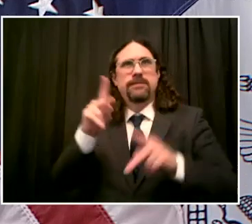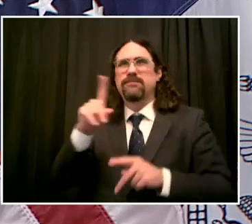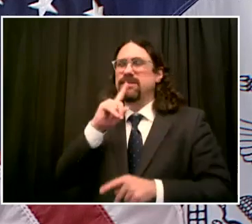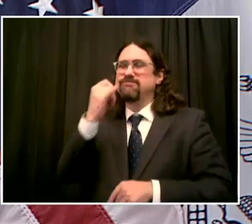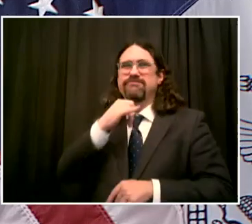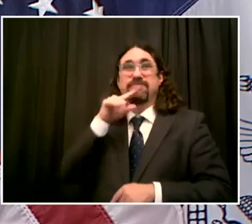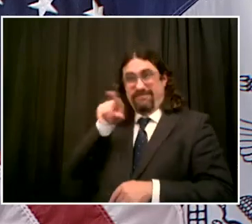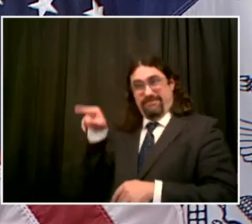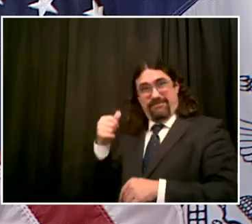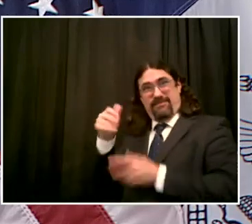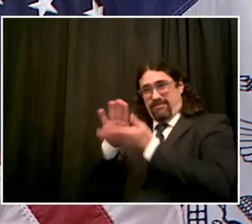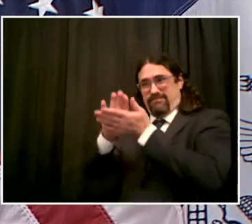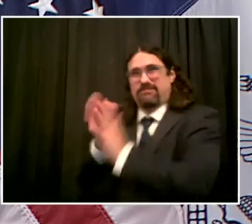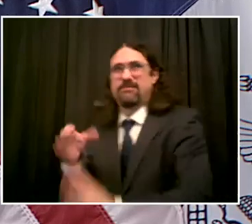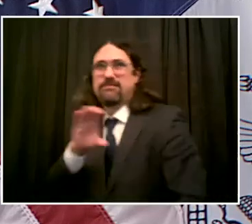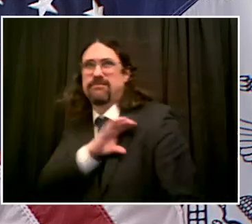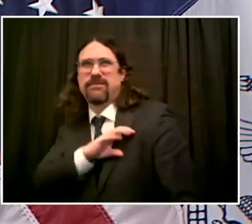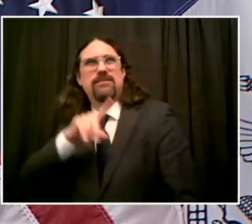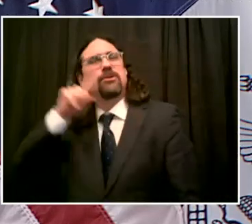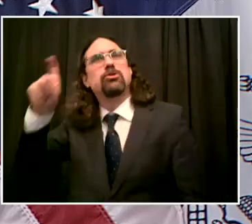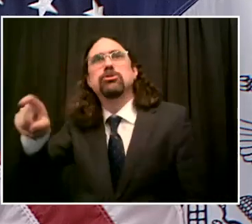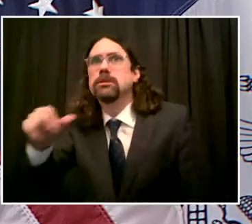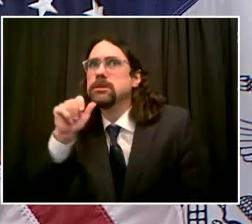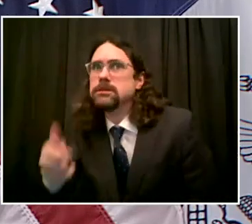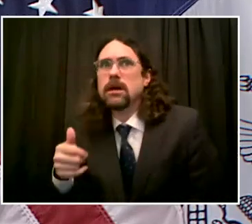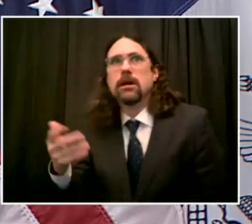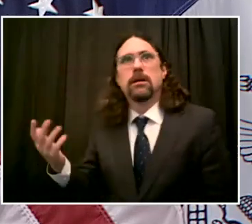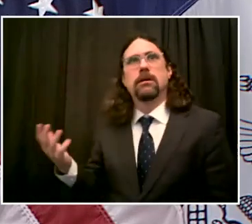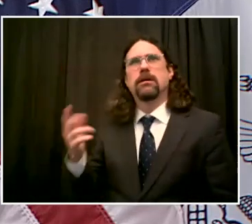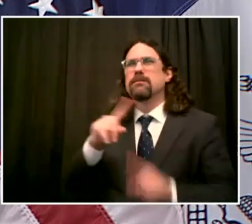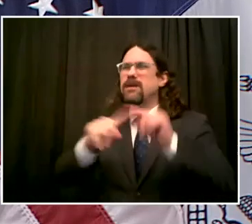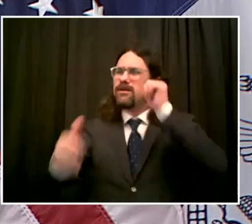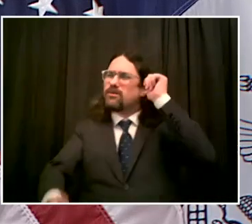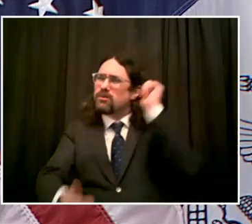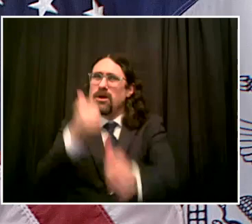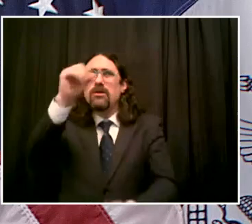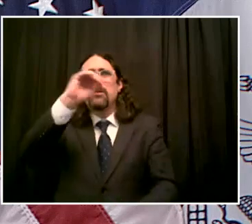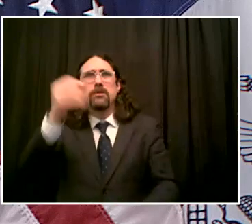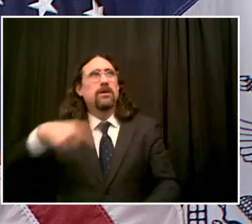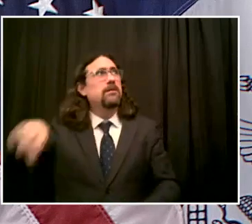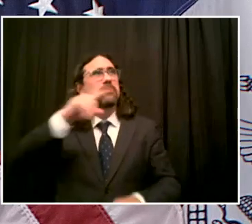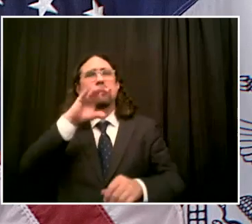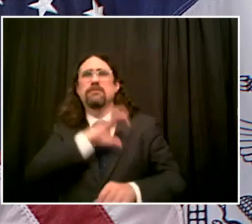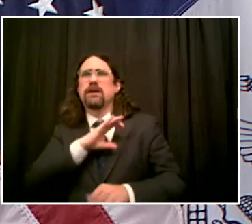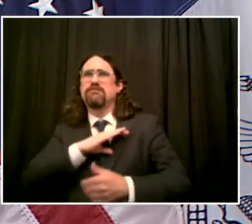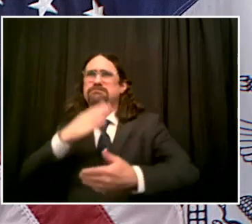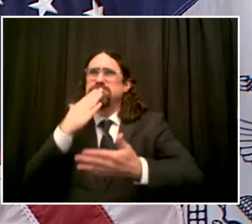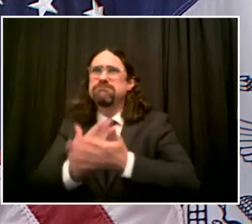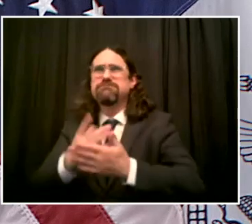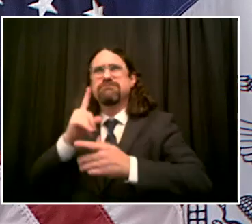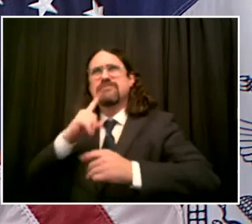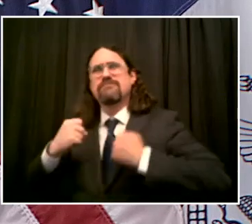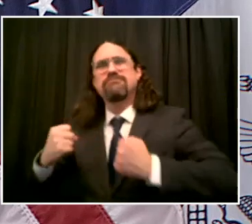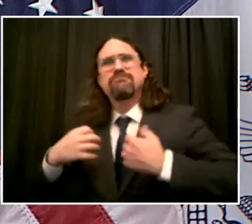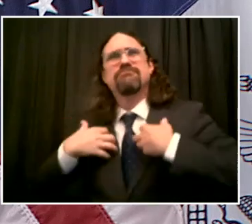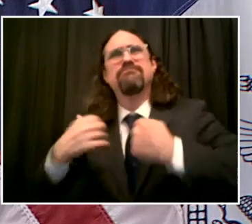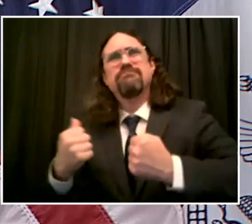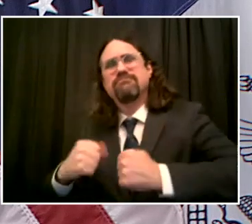SHOULD NOT BE IN THE POLICE